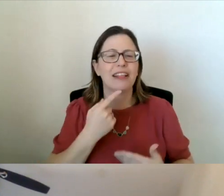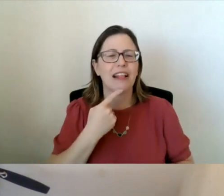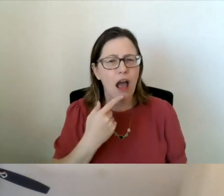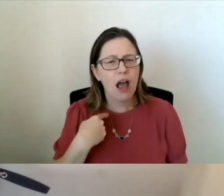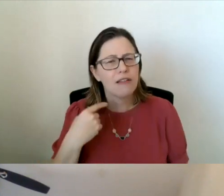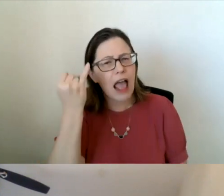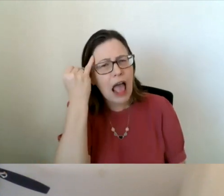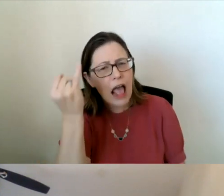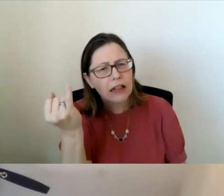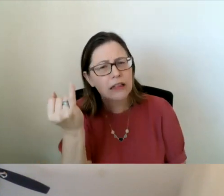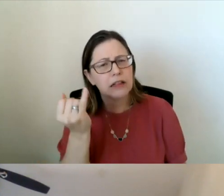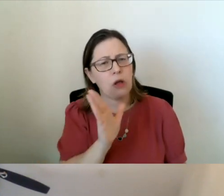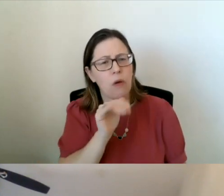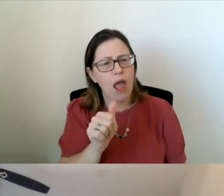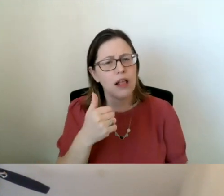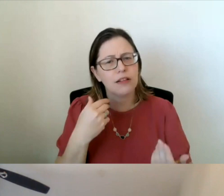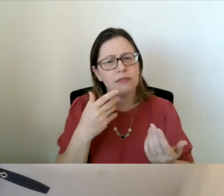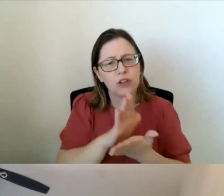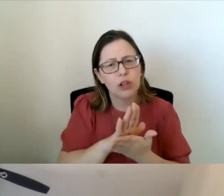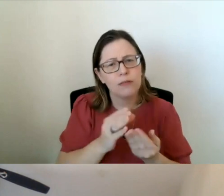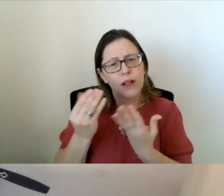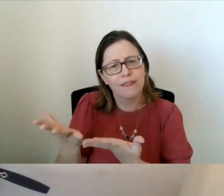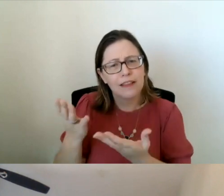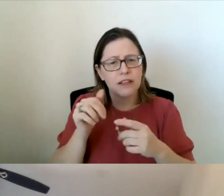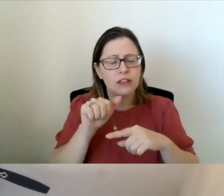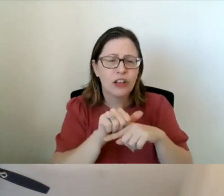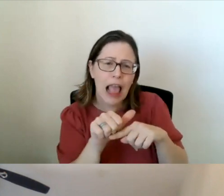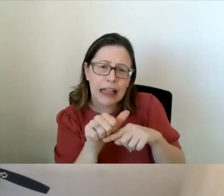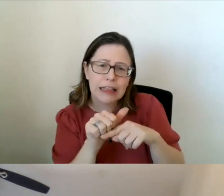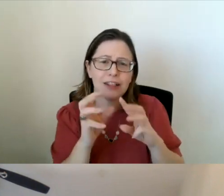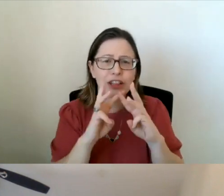so sometimes when you engage in conversations with them, you can provide them with